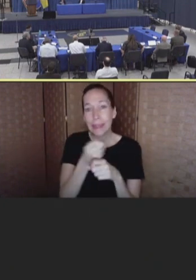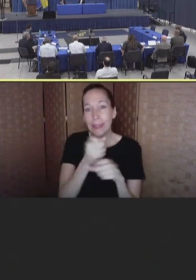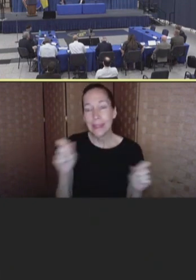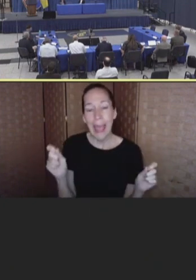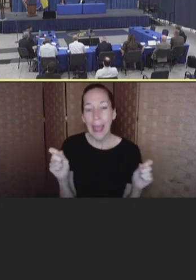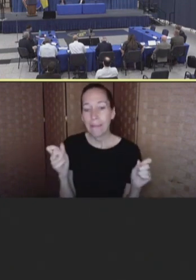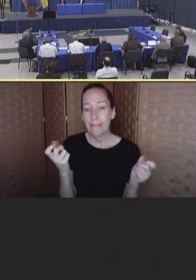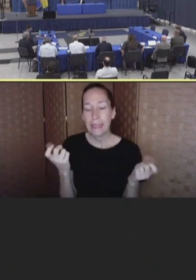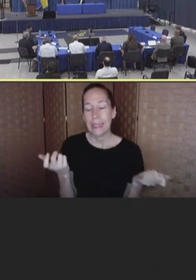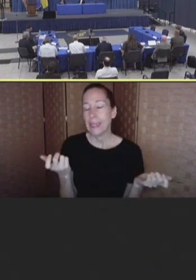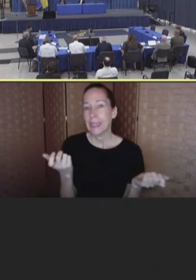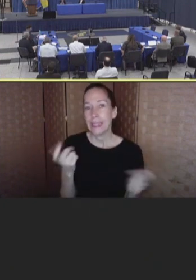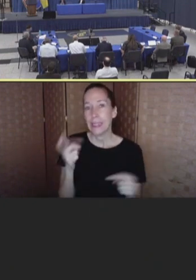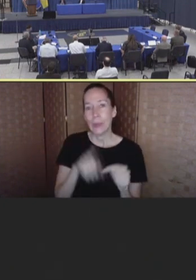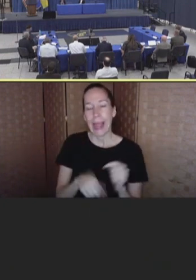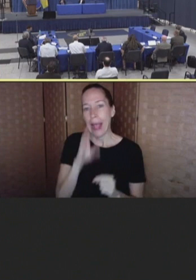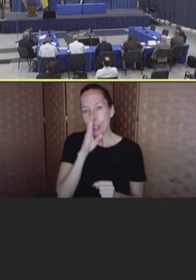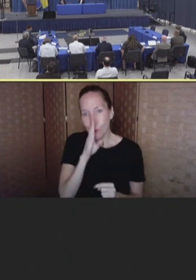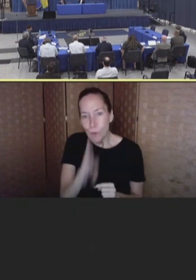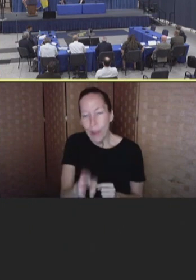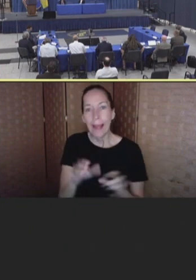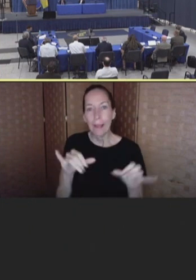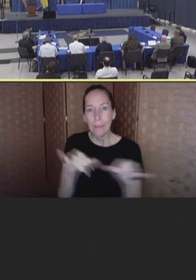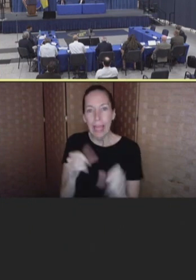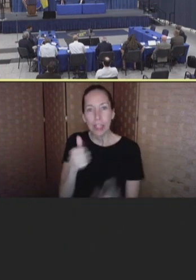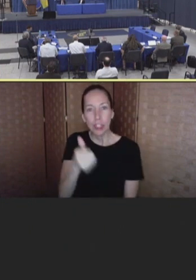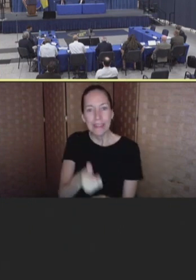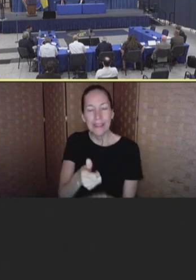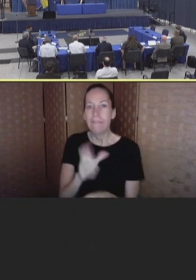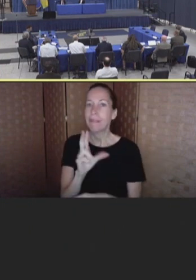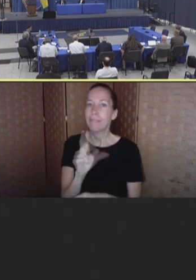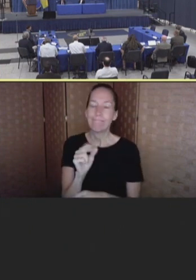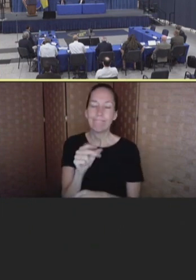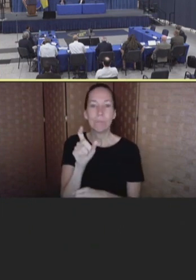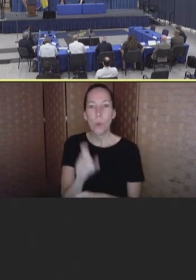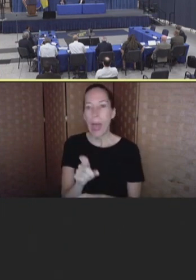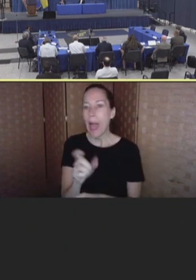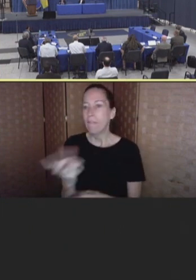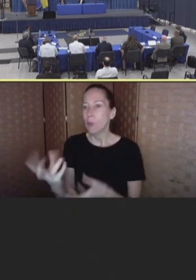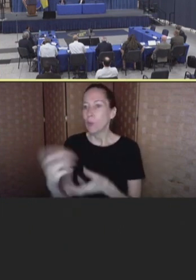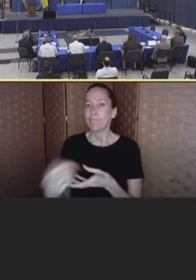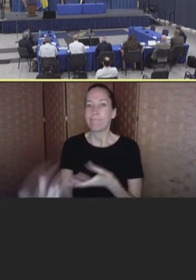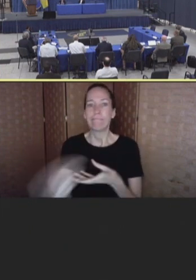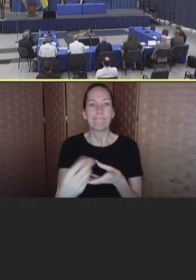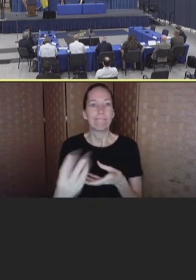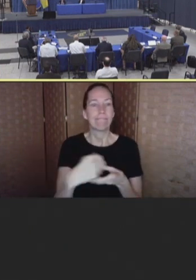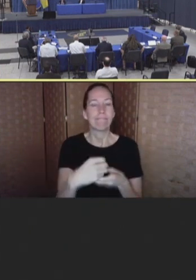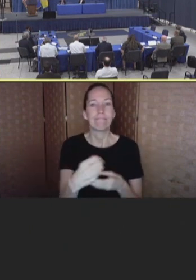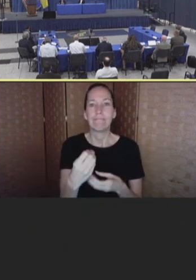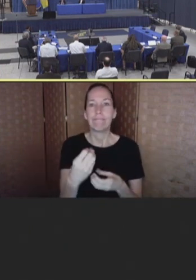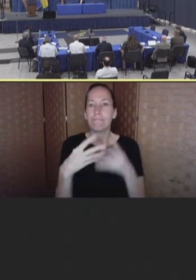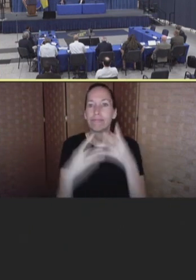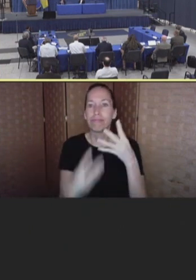by itself. You really have to look at multiple different things, and it takes energy and effort to